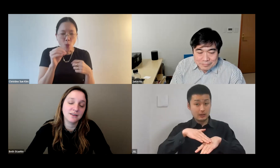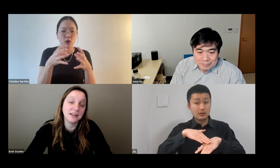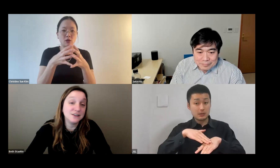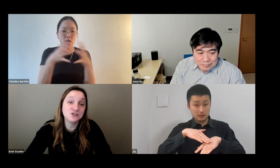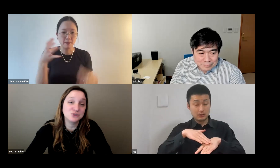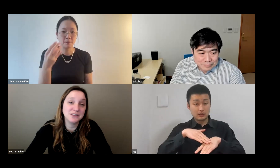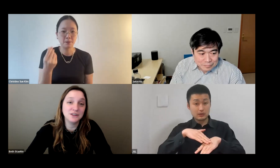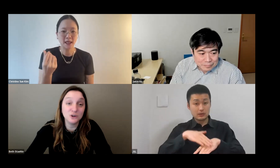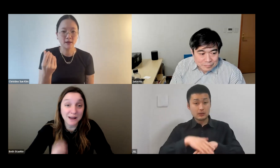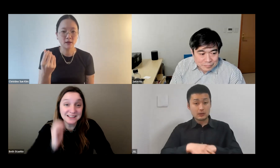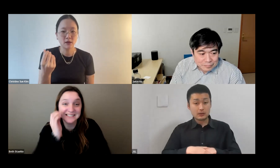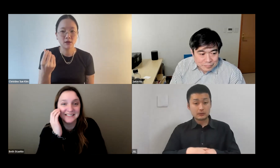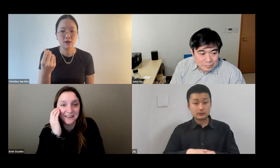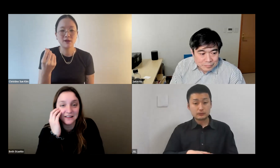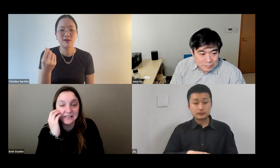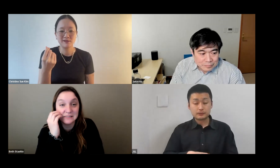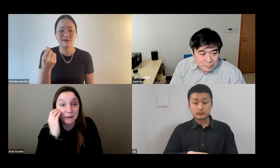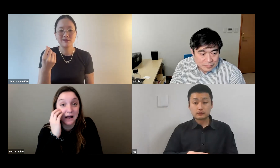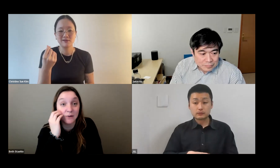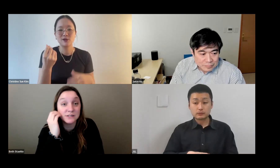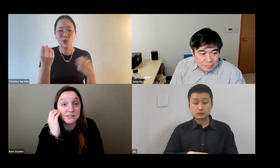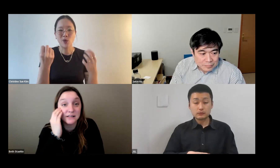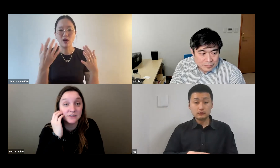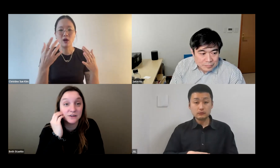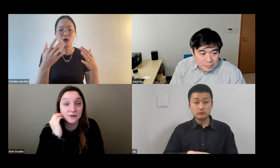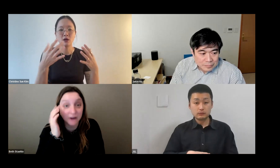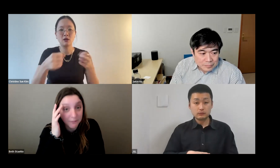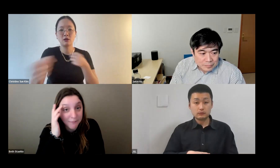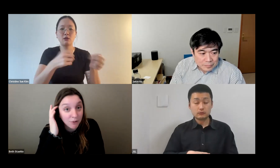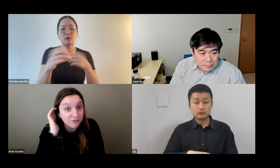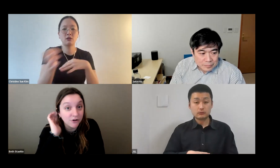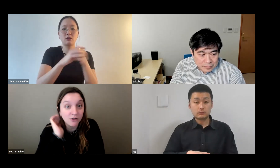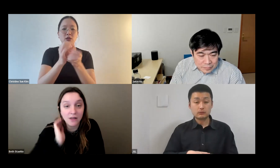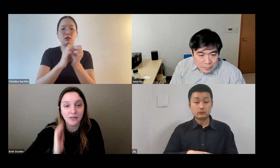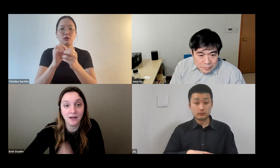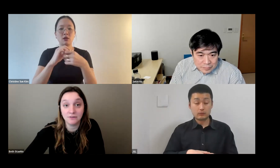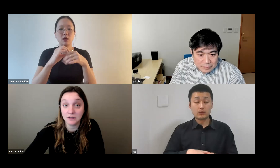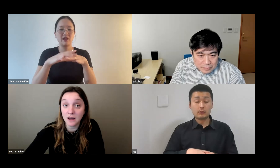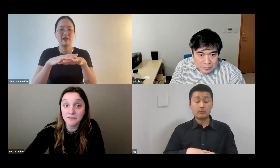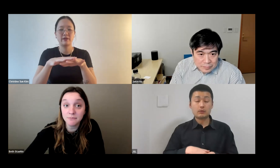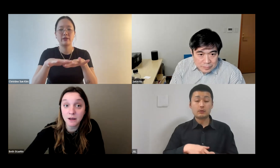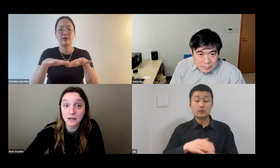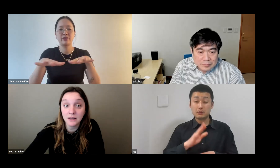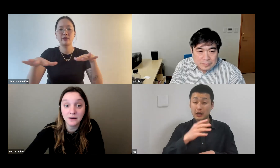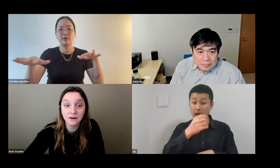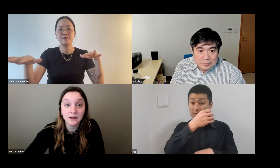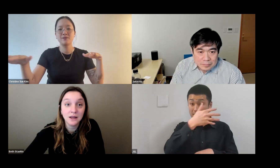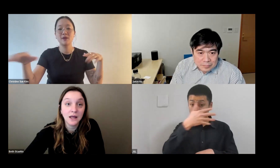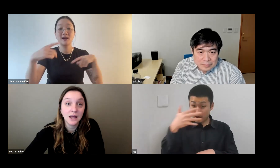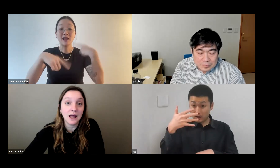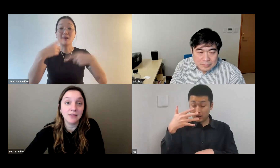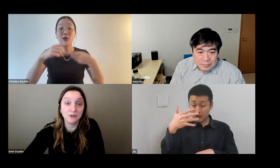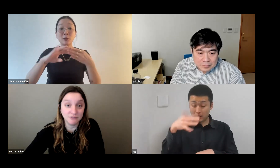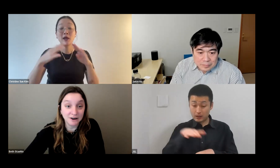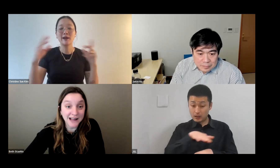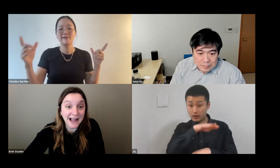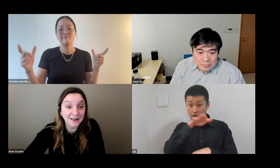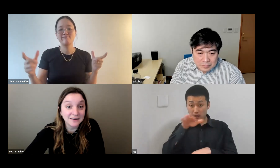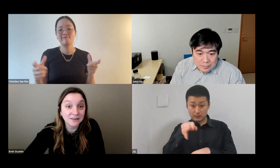industry in the US at least, but I will say that they're very powerful and they have a lot of money and they're very active